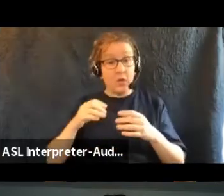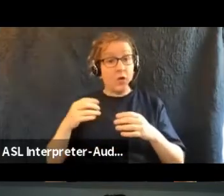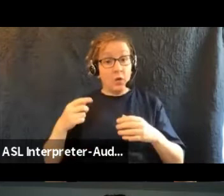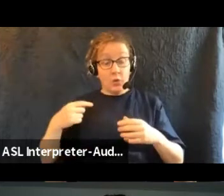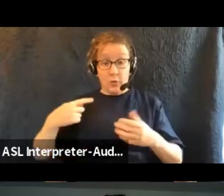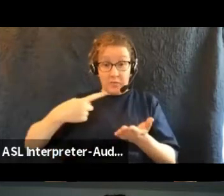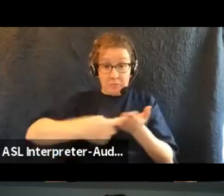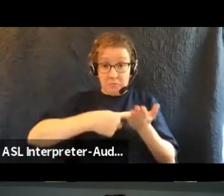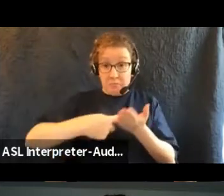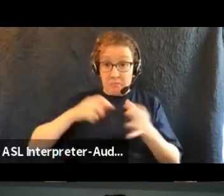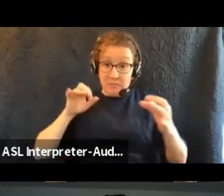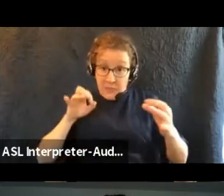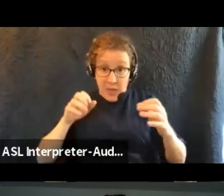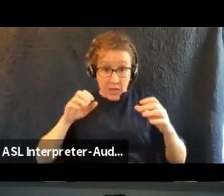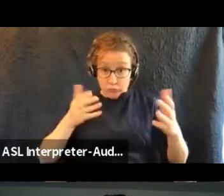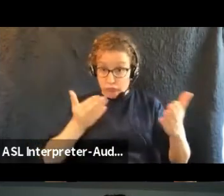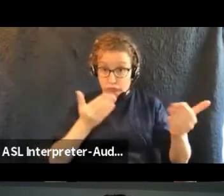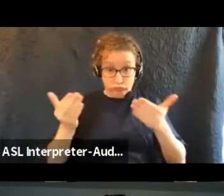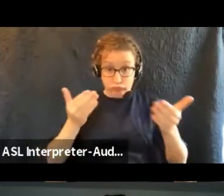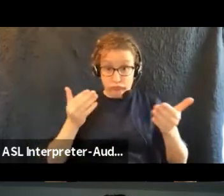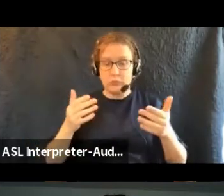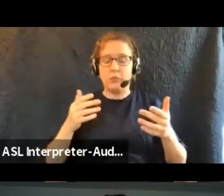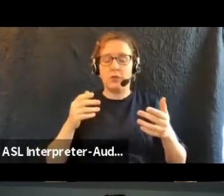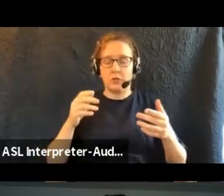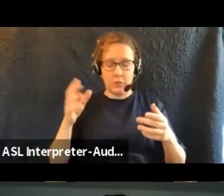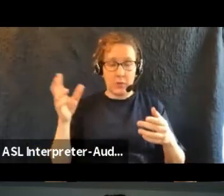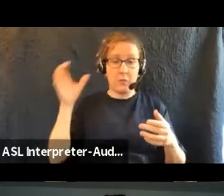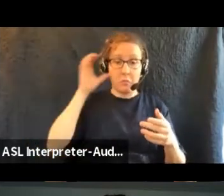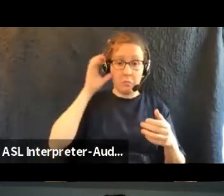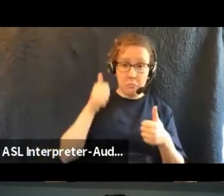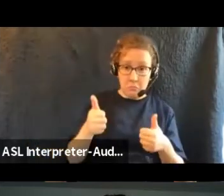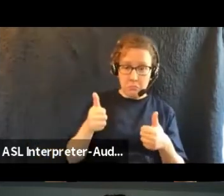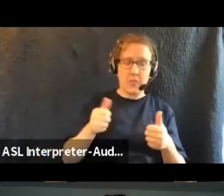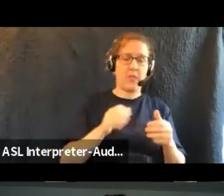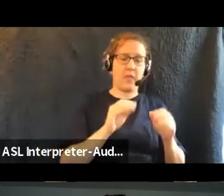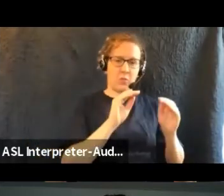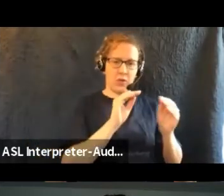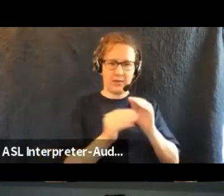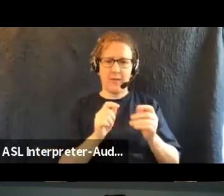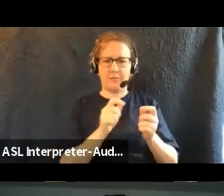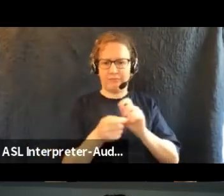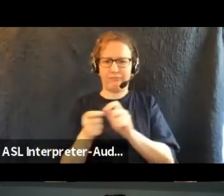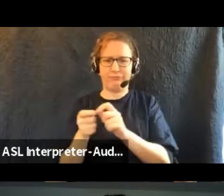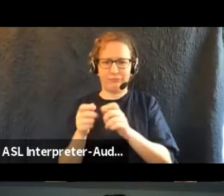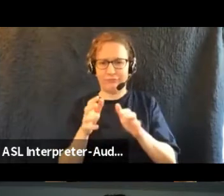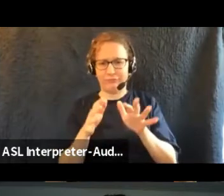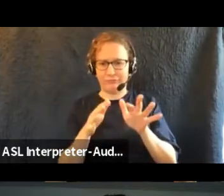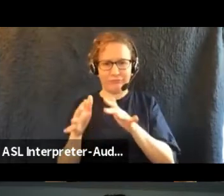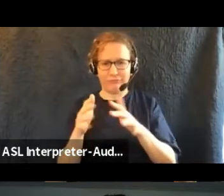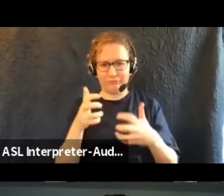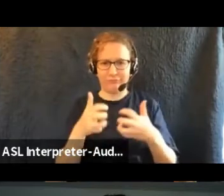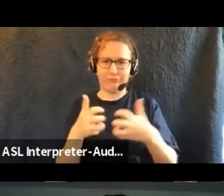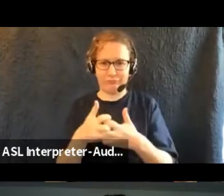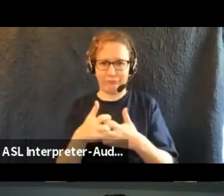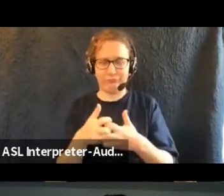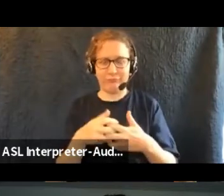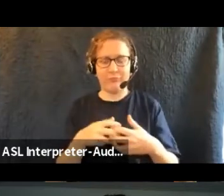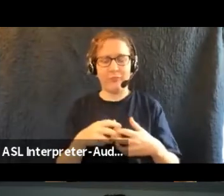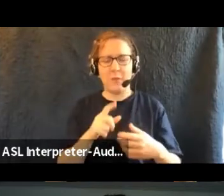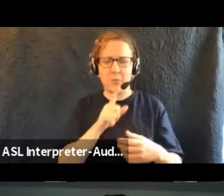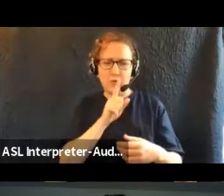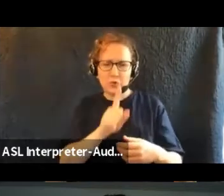to adapt and adjust things as we go, ensuring that certain types of accommodations and things